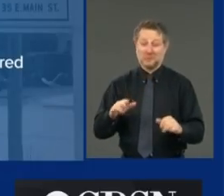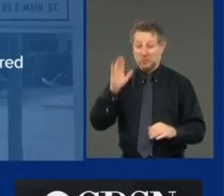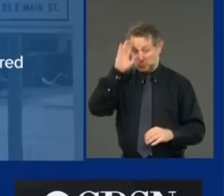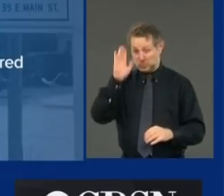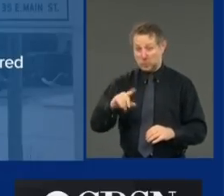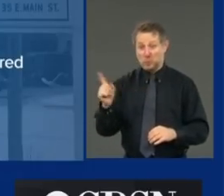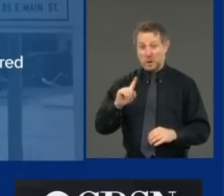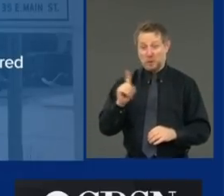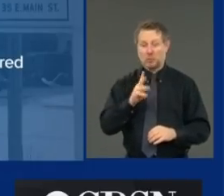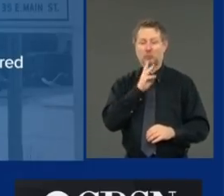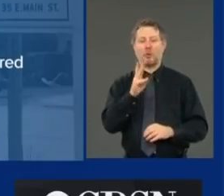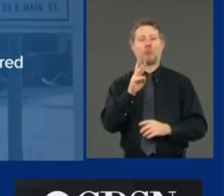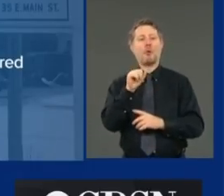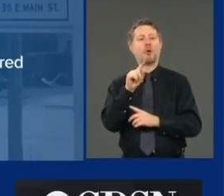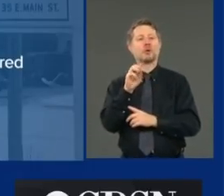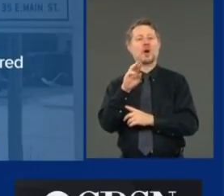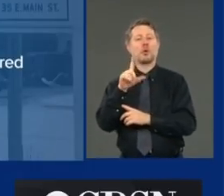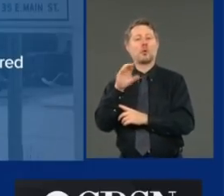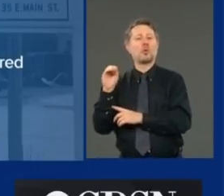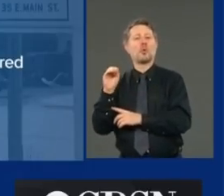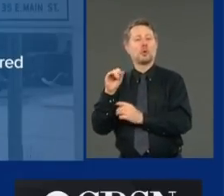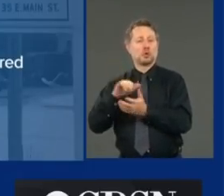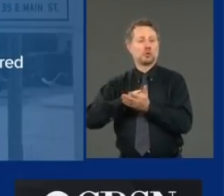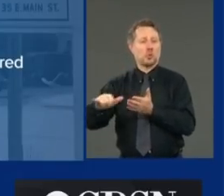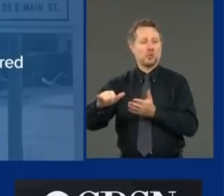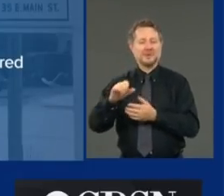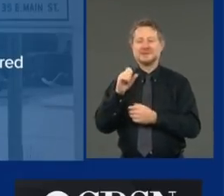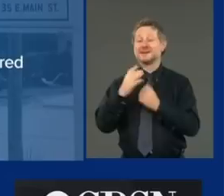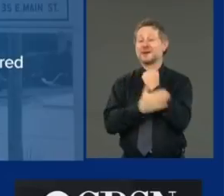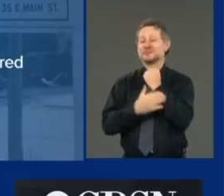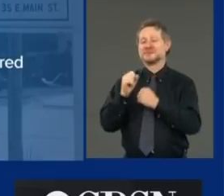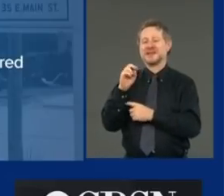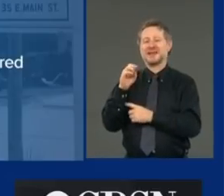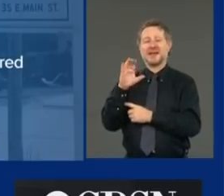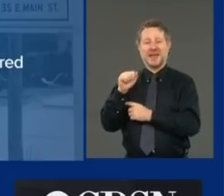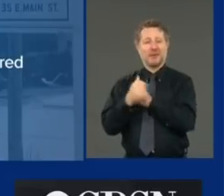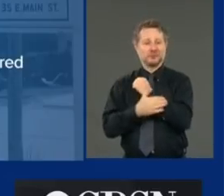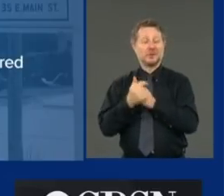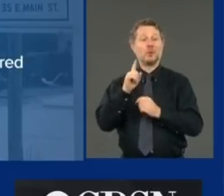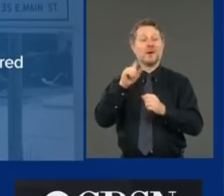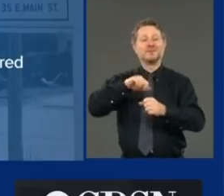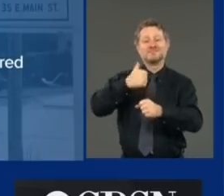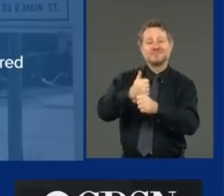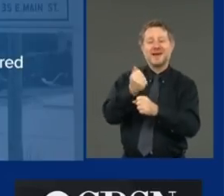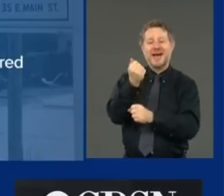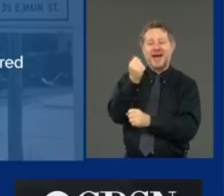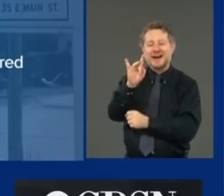LET THE RECORD SHOW THAT THERE IS NOT A SINGLE SUBMISSION FROM